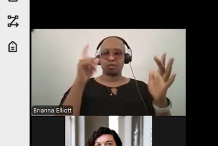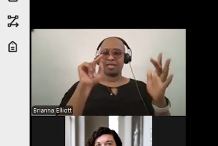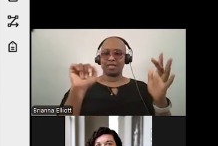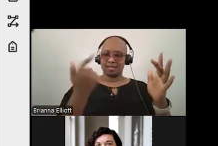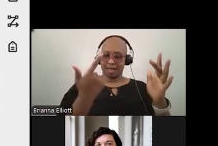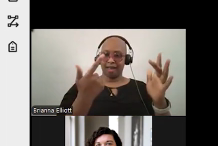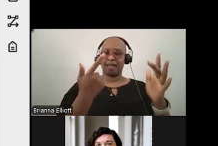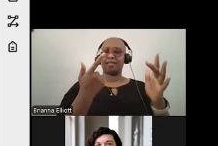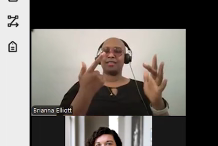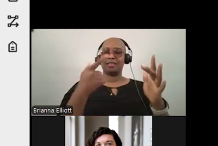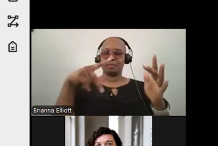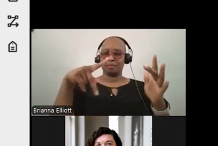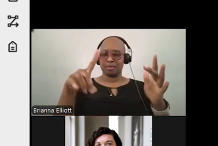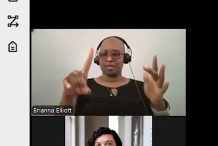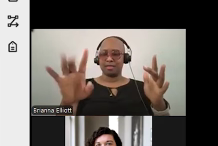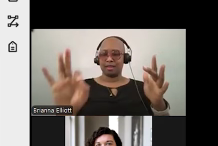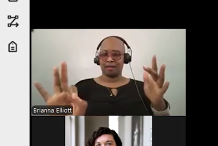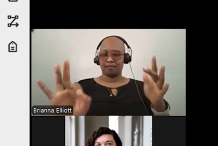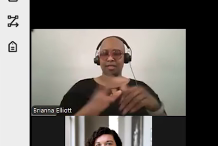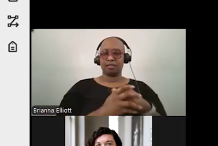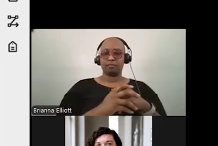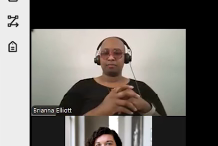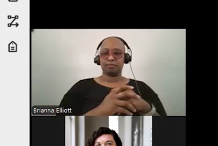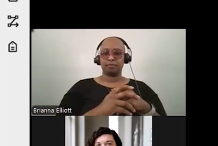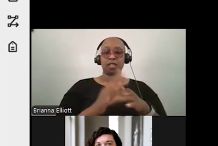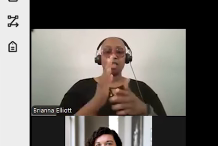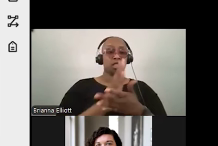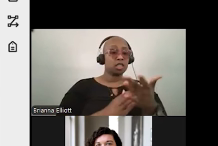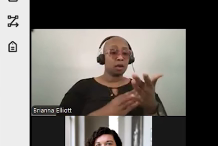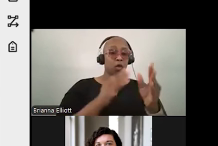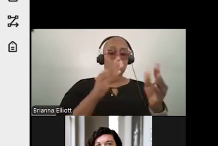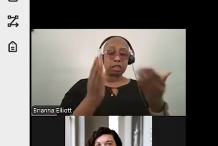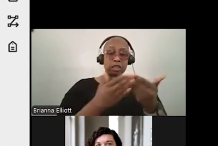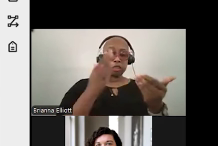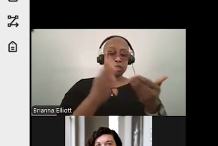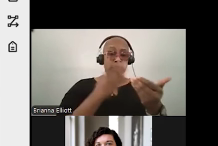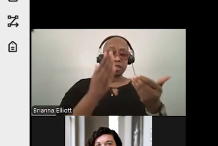we needed to do. Okay. Some of these are very, very easy fixable issues. Right? Remember when